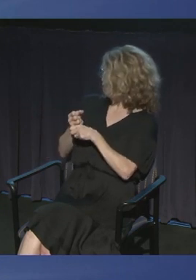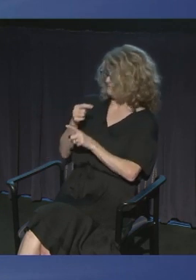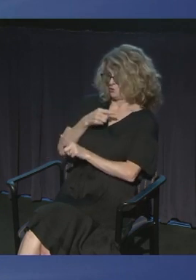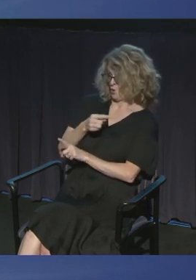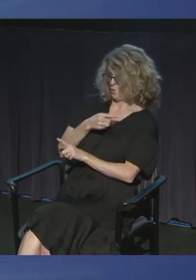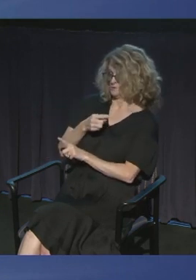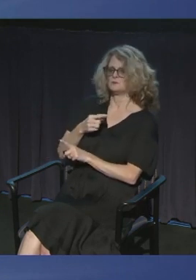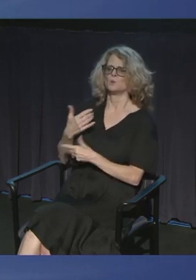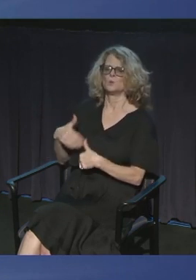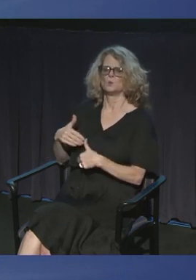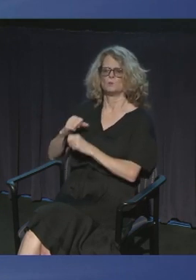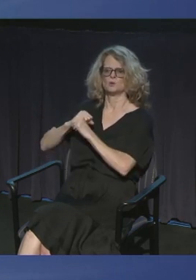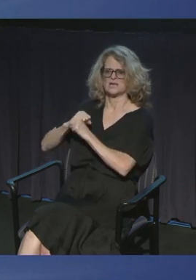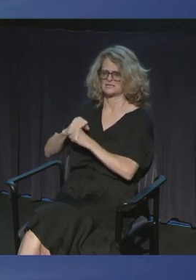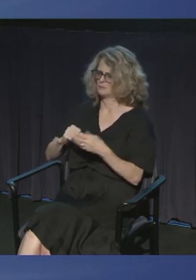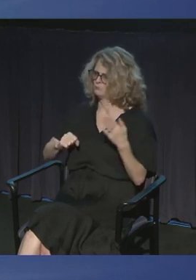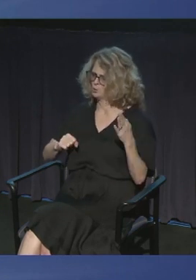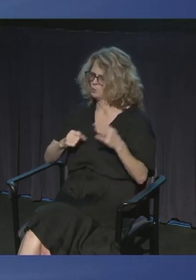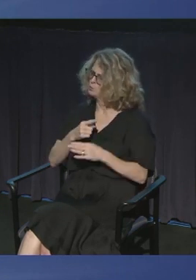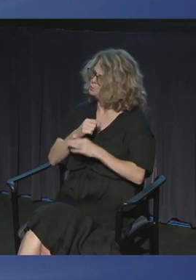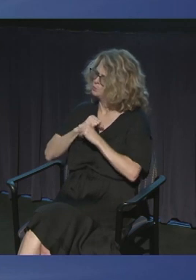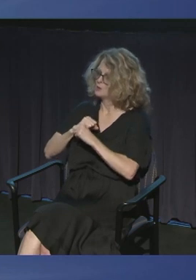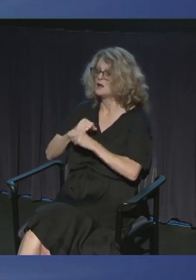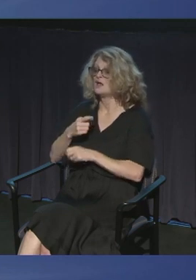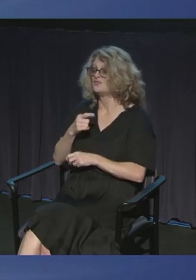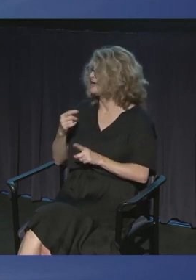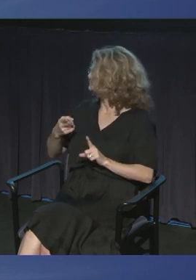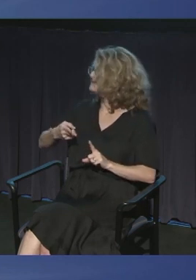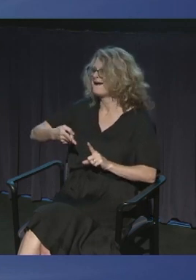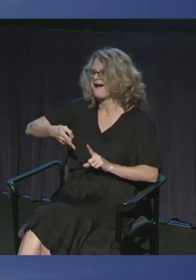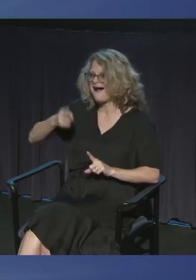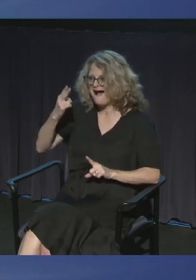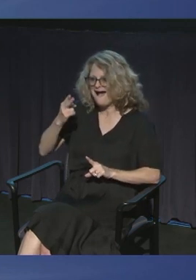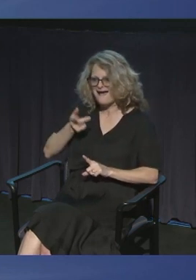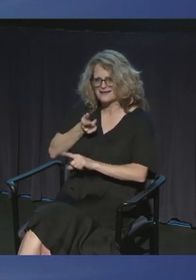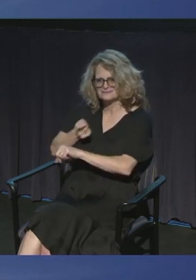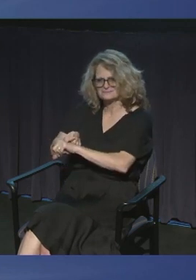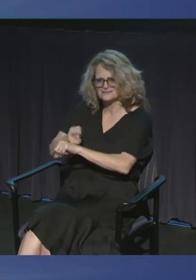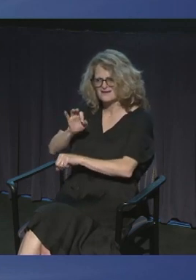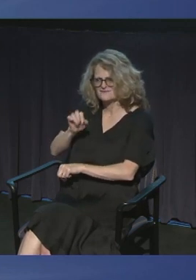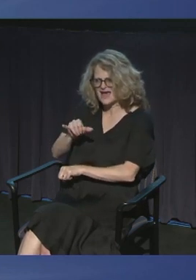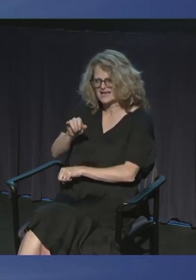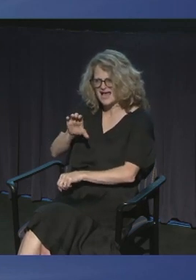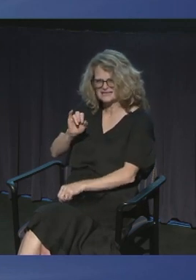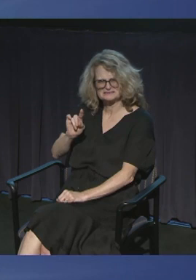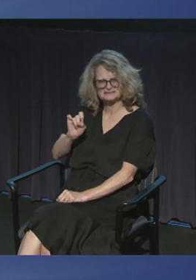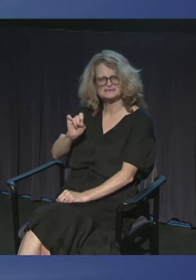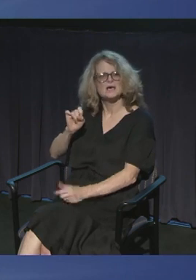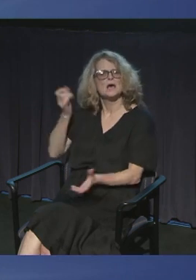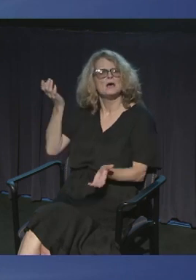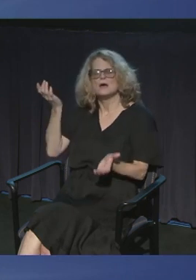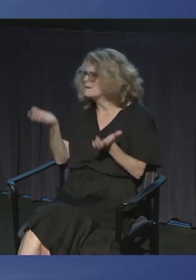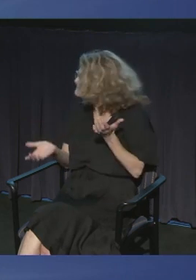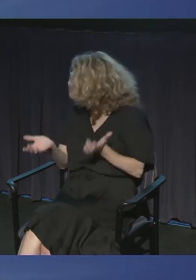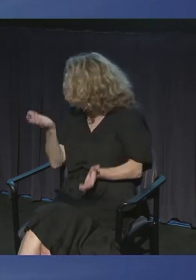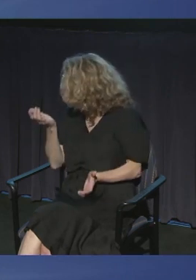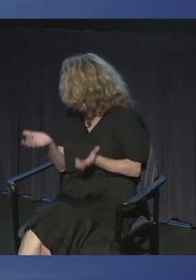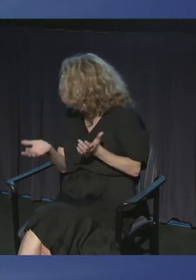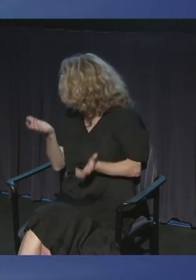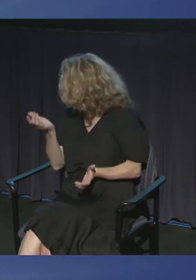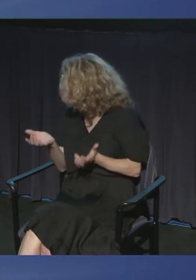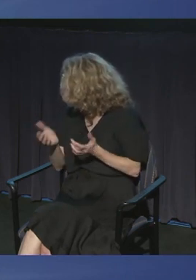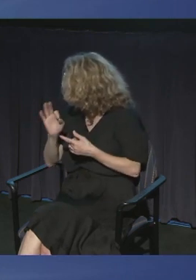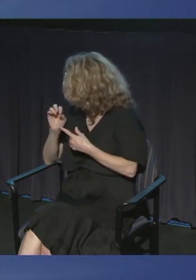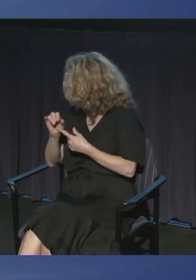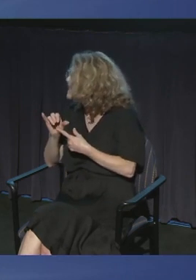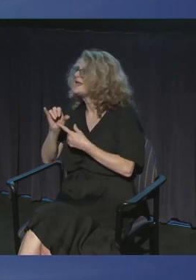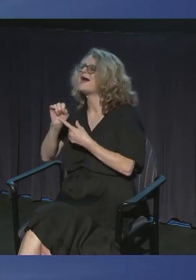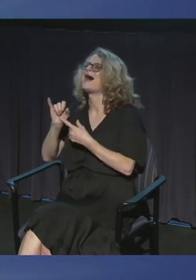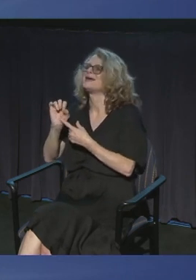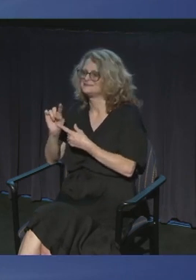INDICATED HERE. THESE ARE THE